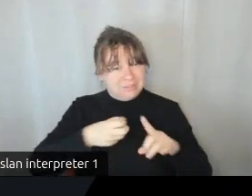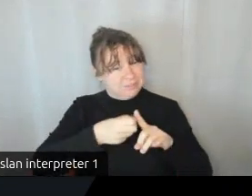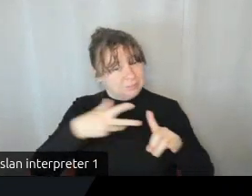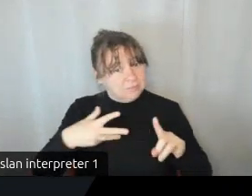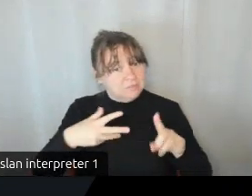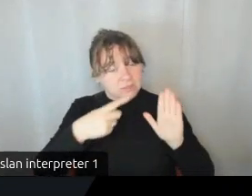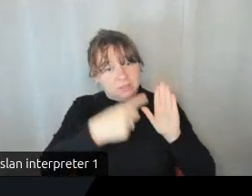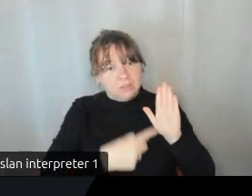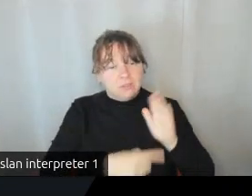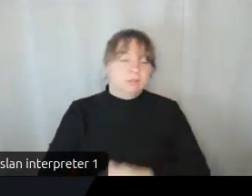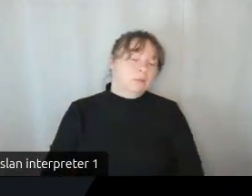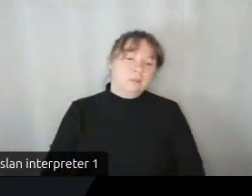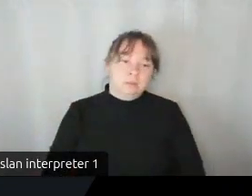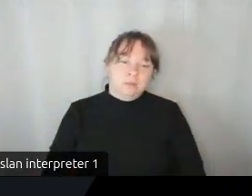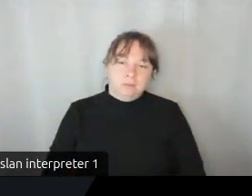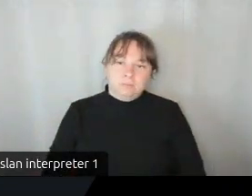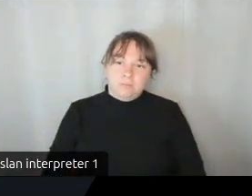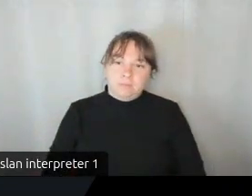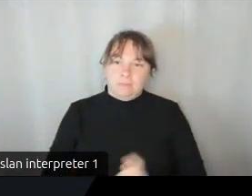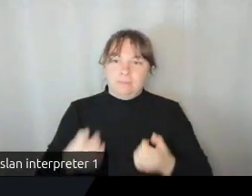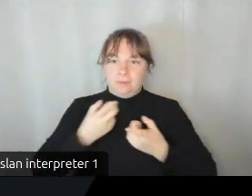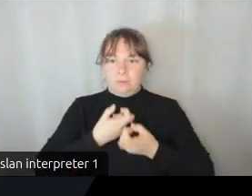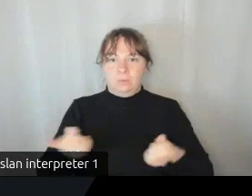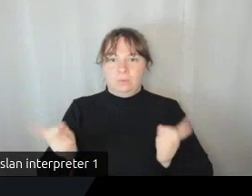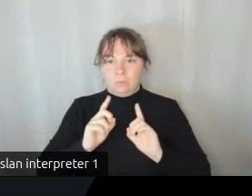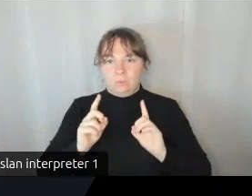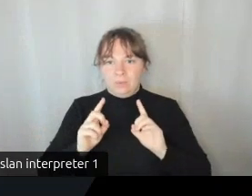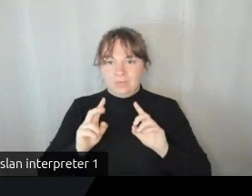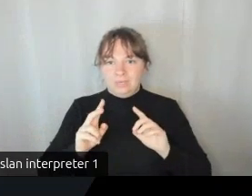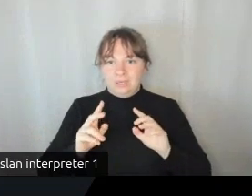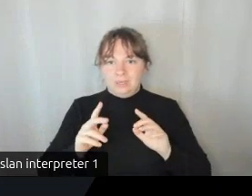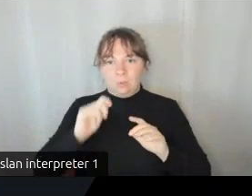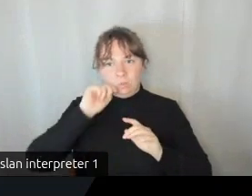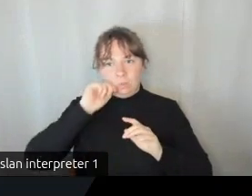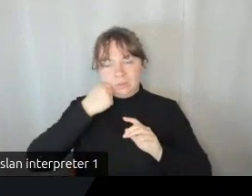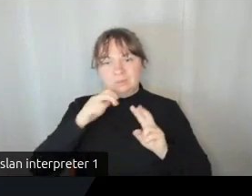throughout duty lawyer services we often see that the aggrieved's application to vary can simply just